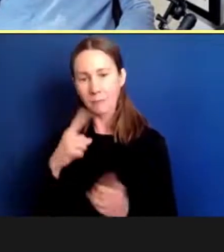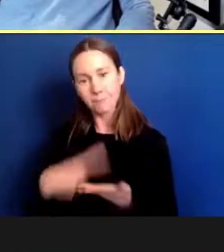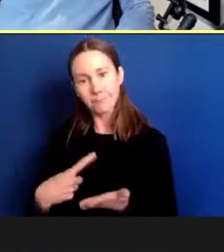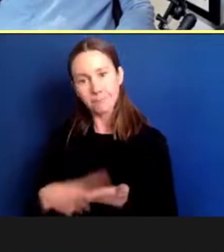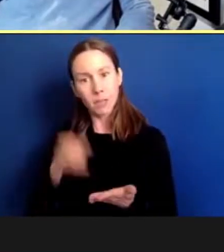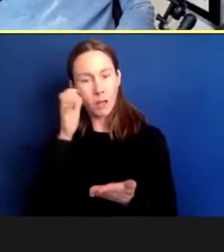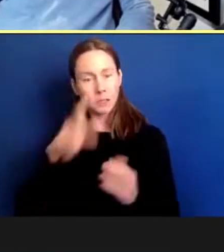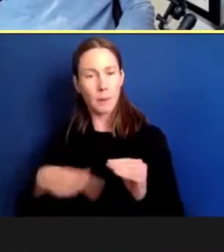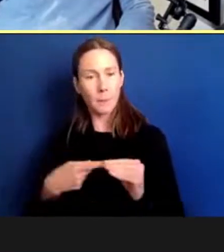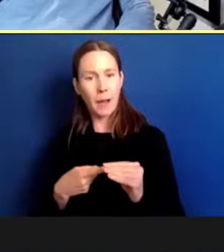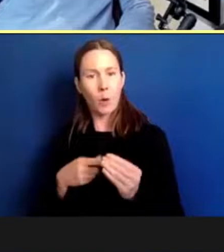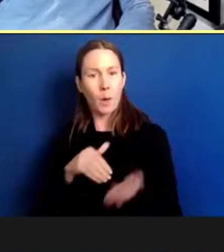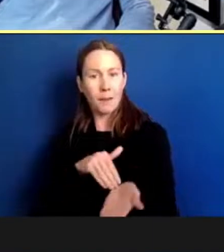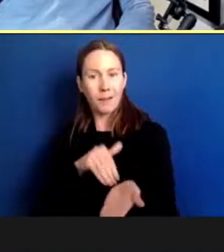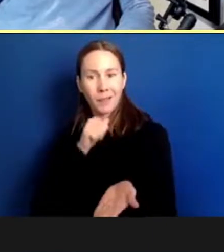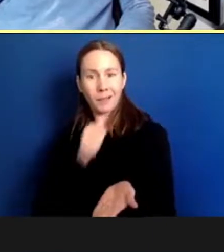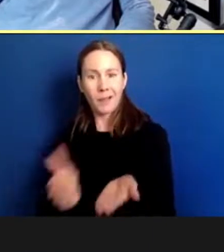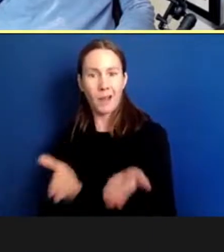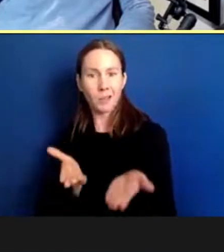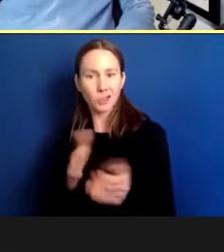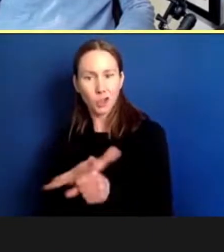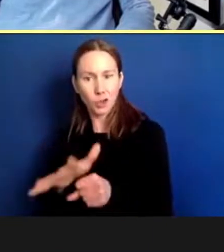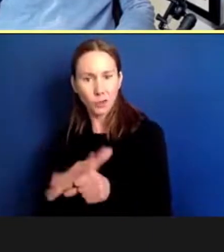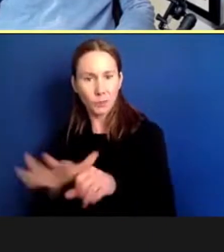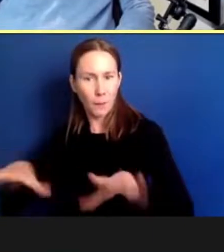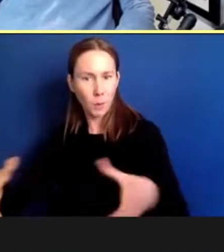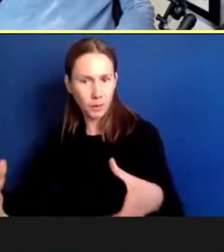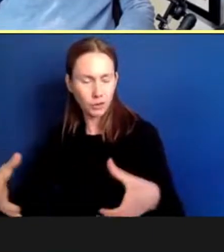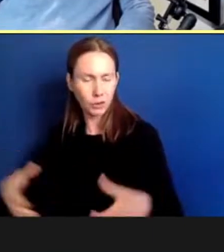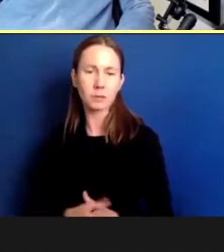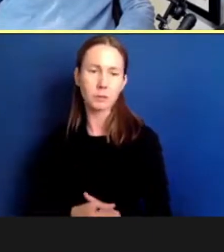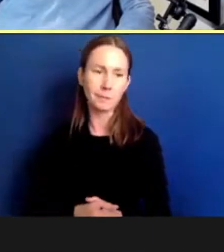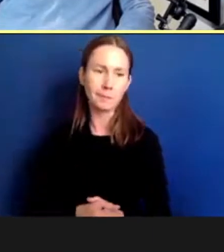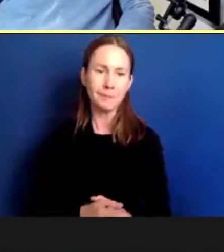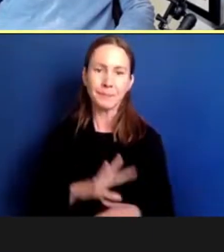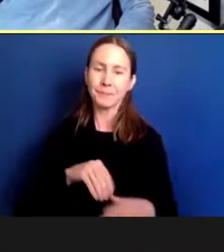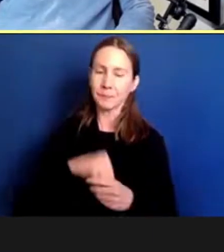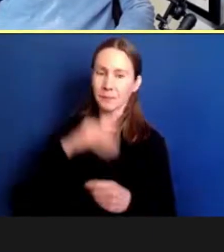The issue brief concluded with recommendations to federal and state policymakers,